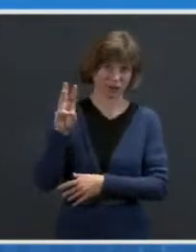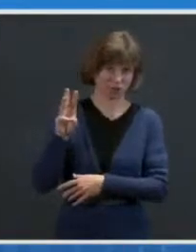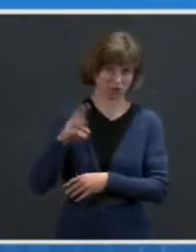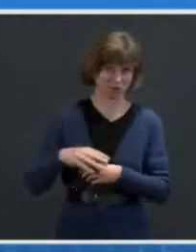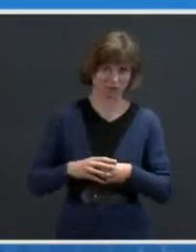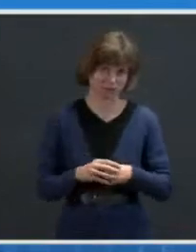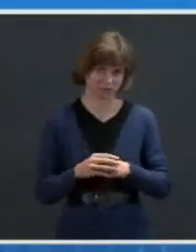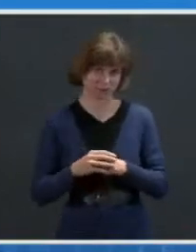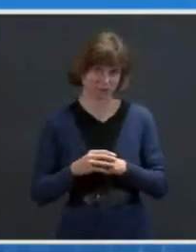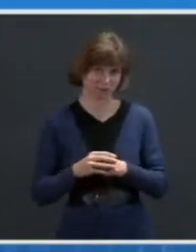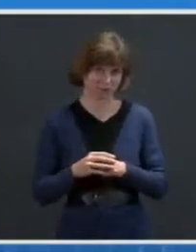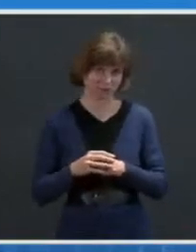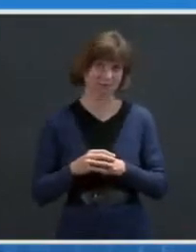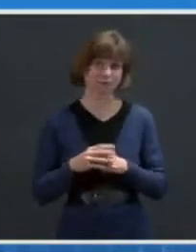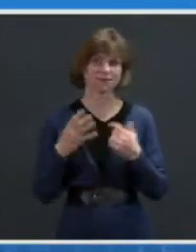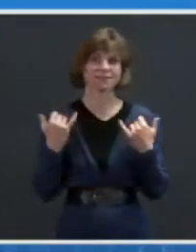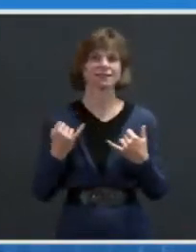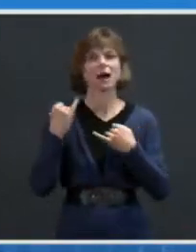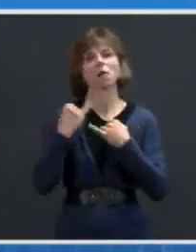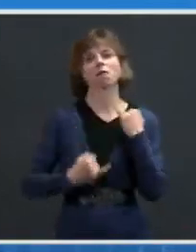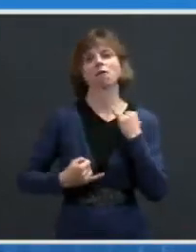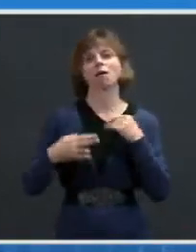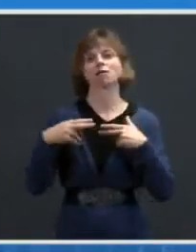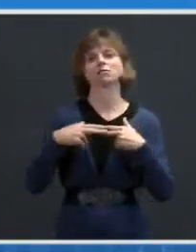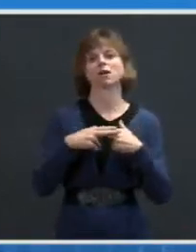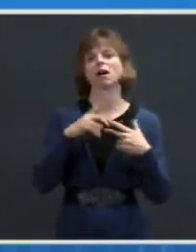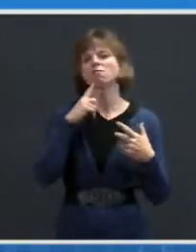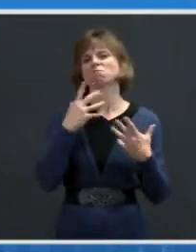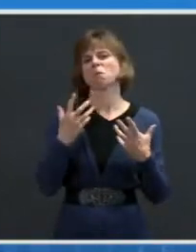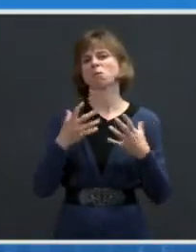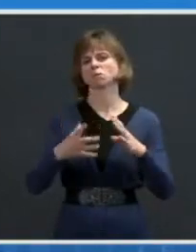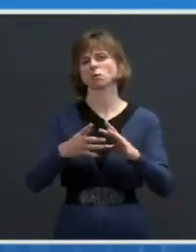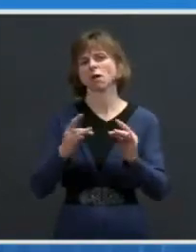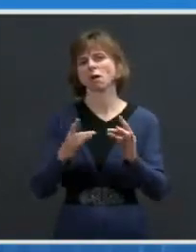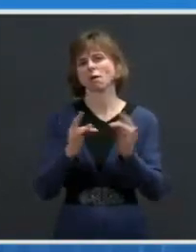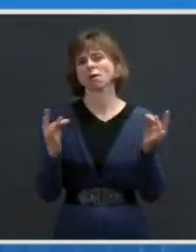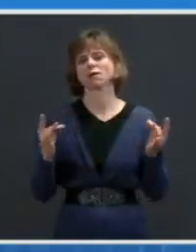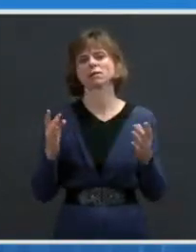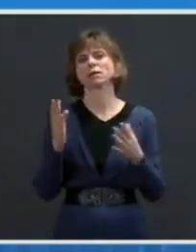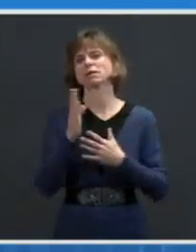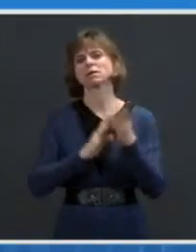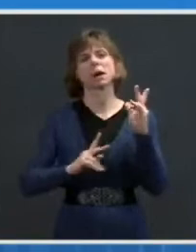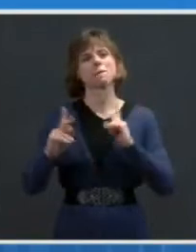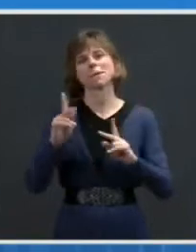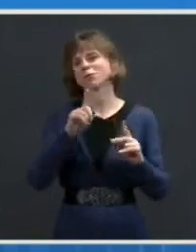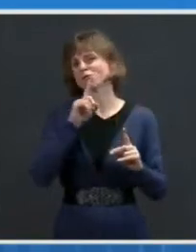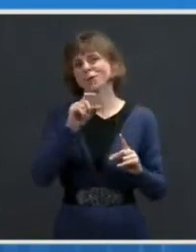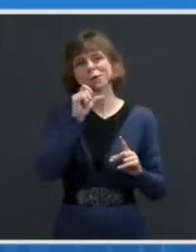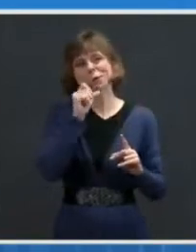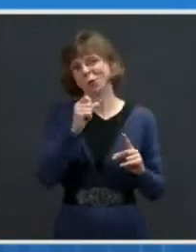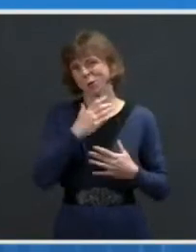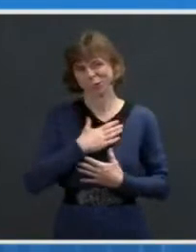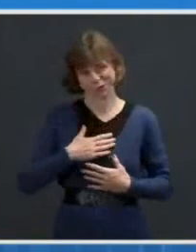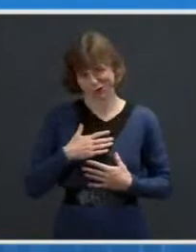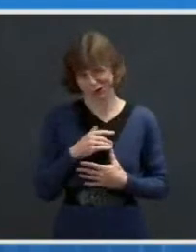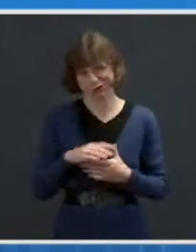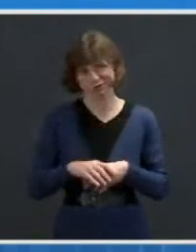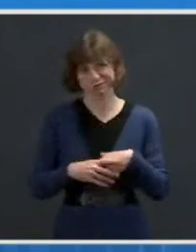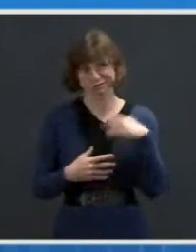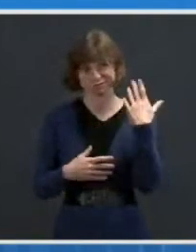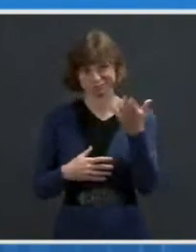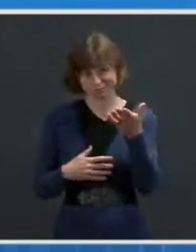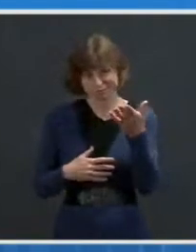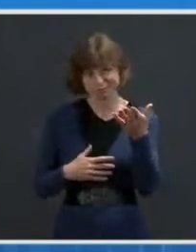HAS BEEN GRANTED AN EUA AS